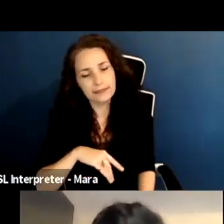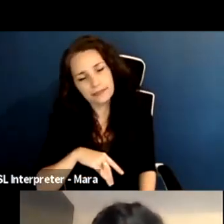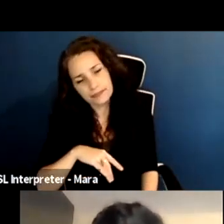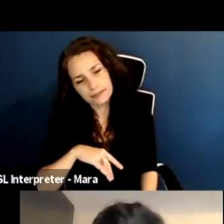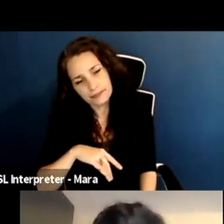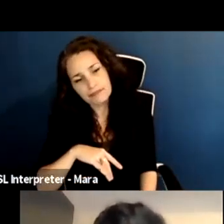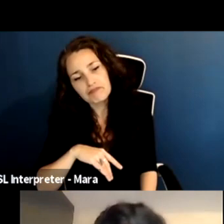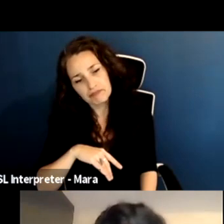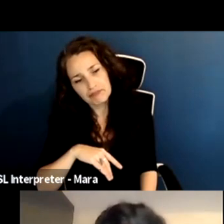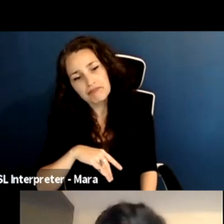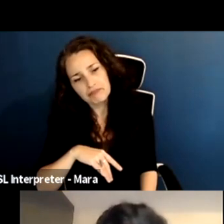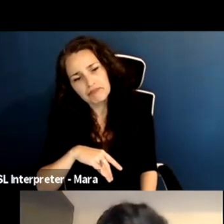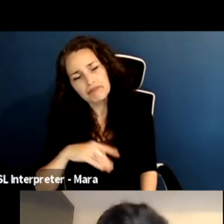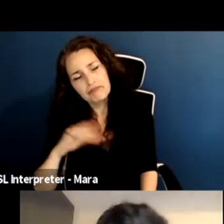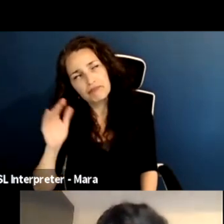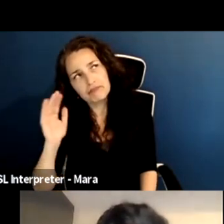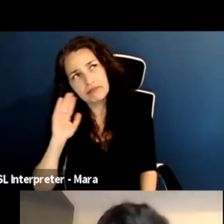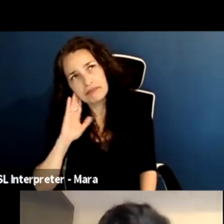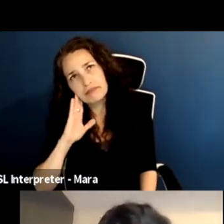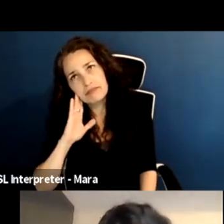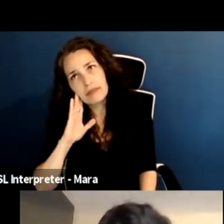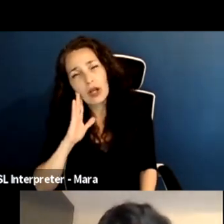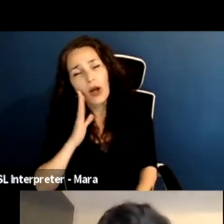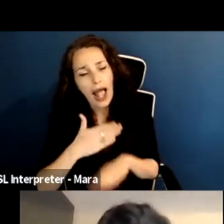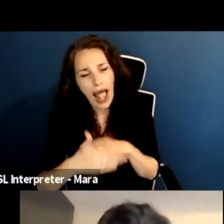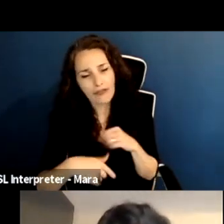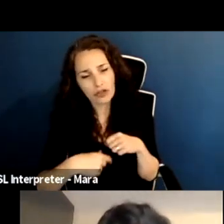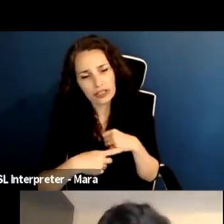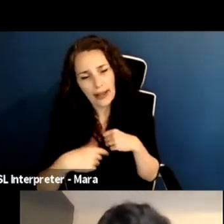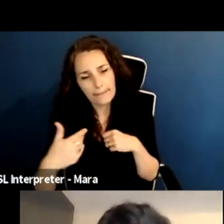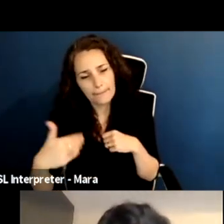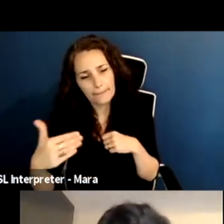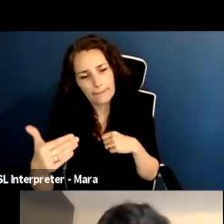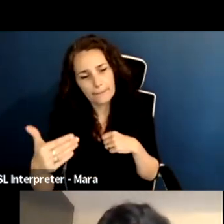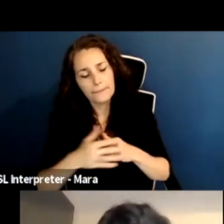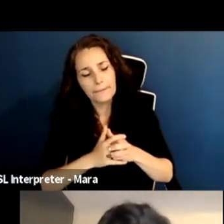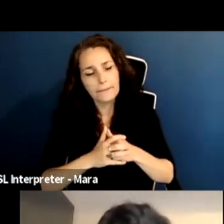So after a while of of seeing what was happening